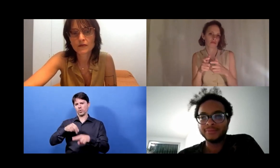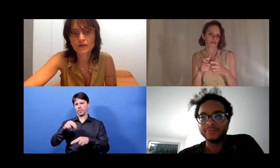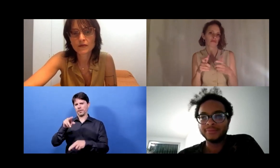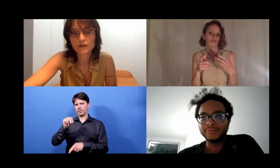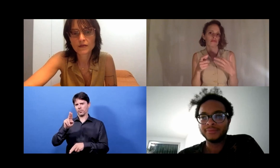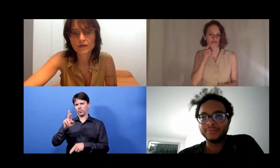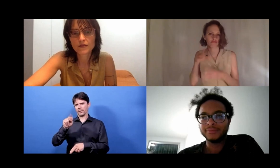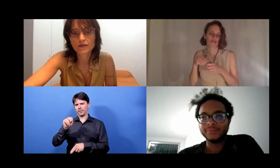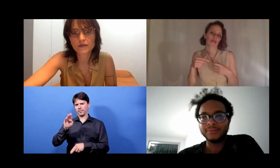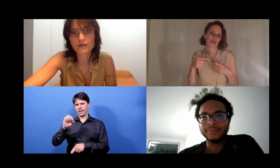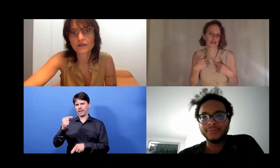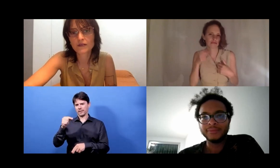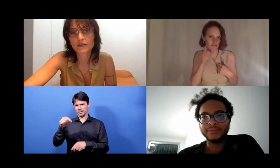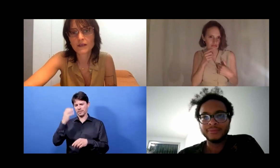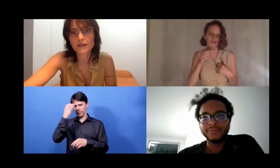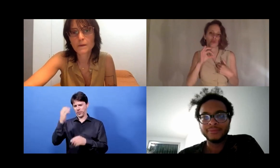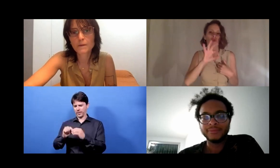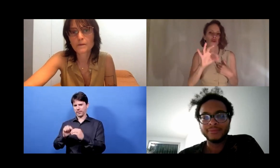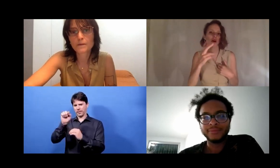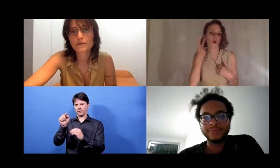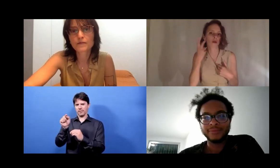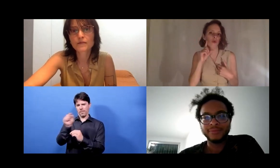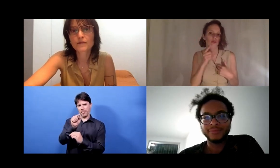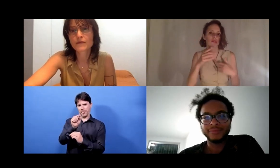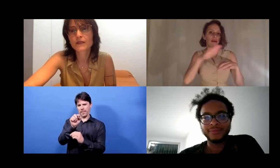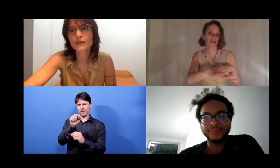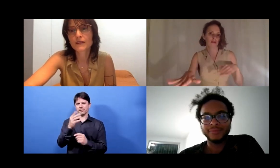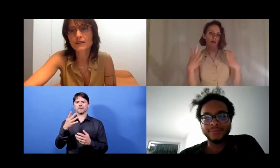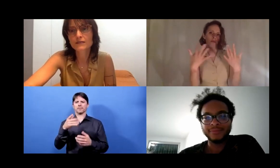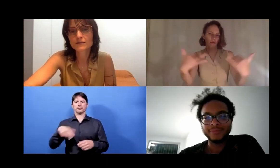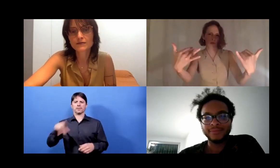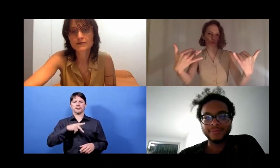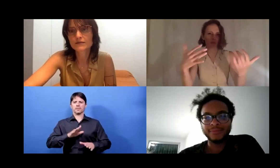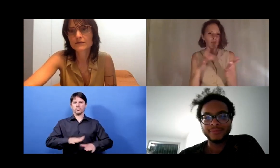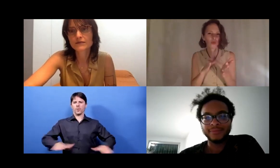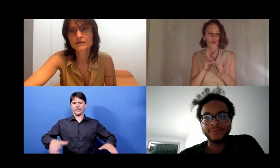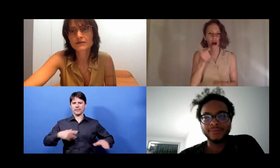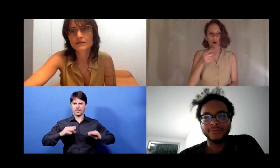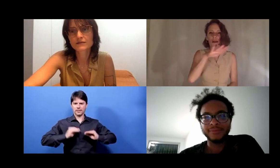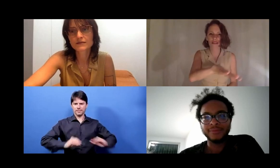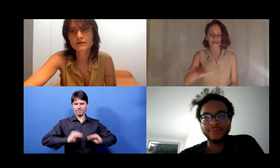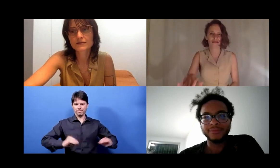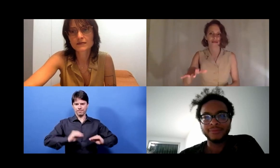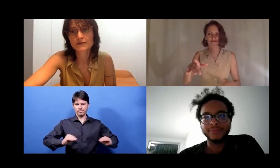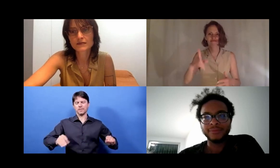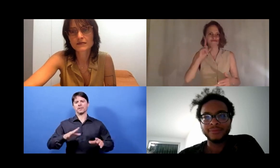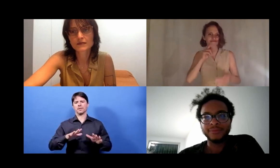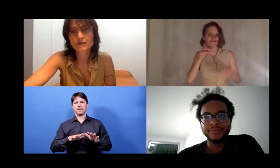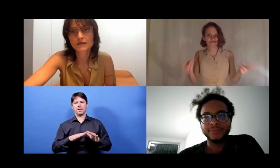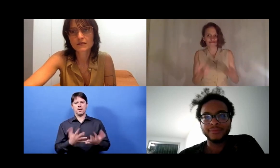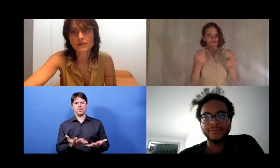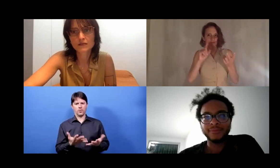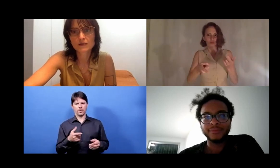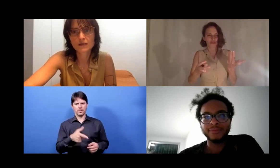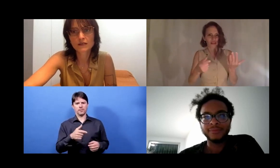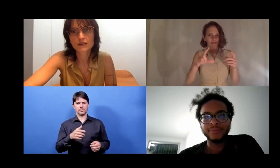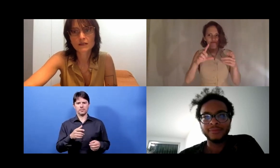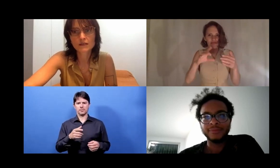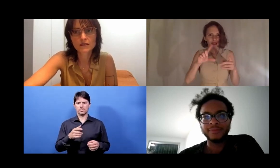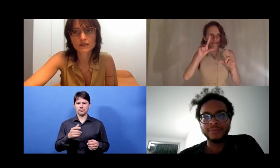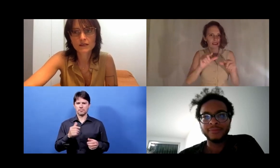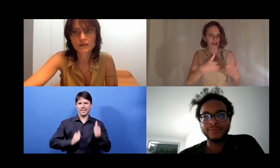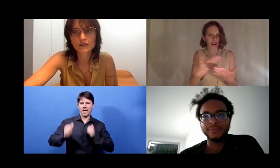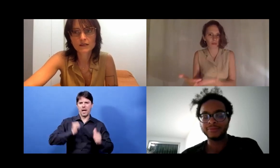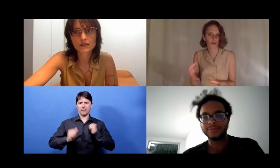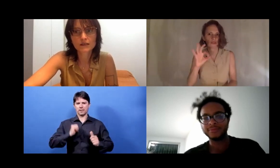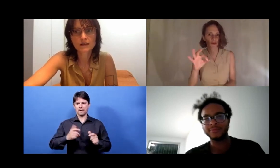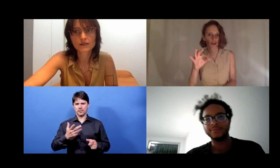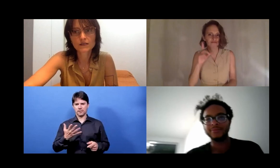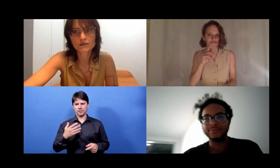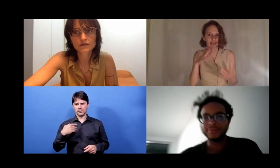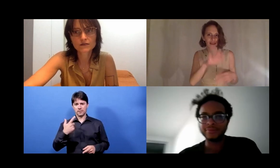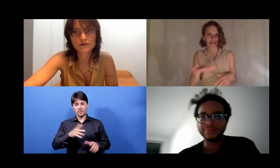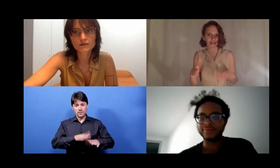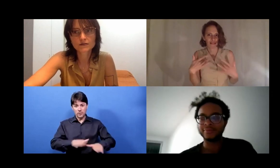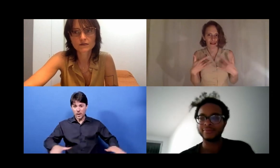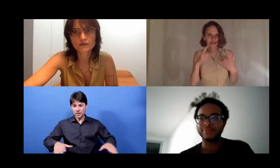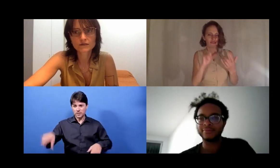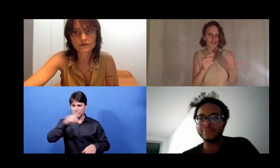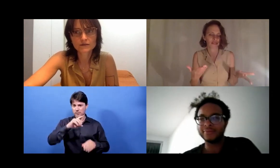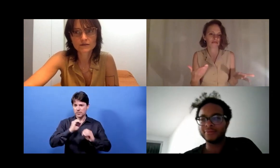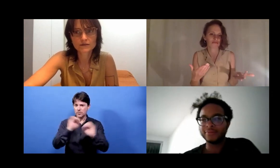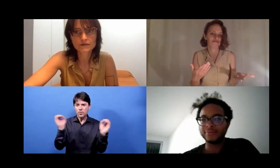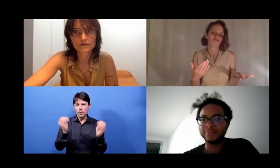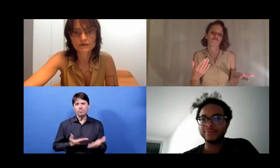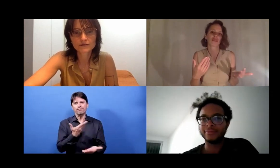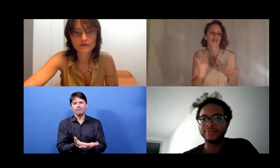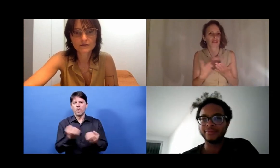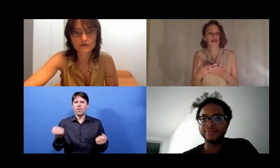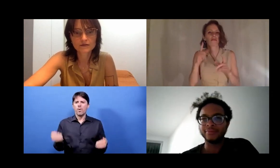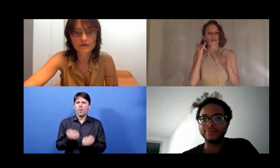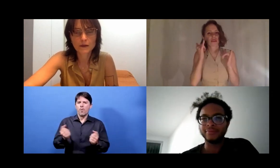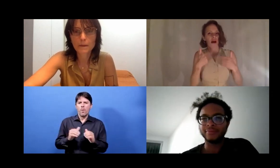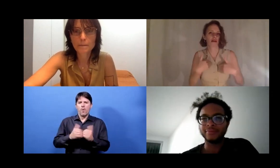I'm Deaf and the audience is hearing children and I think that there is... The audience is Deaf children, interpreter's mistake.